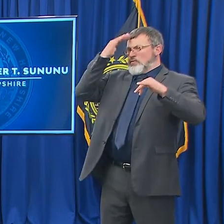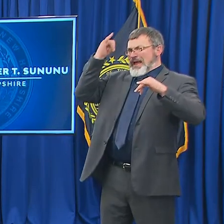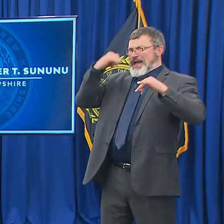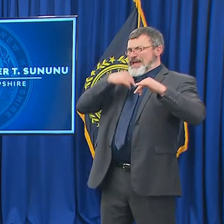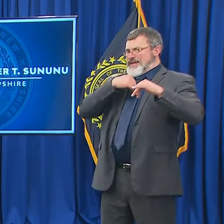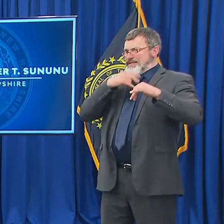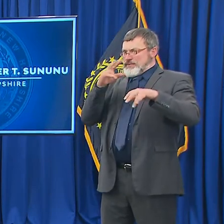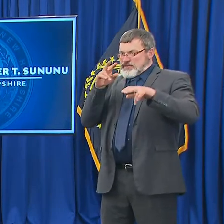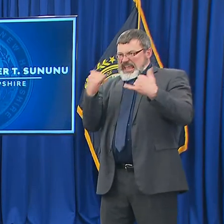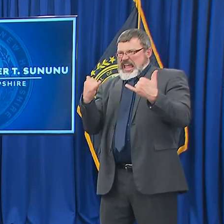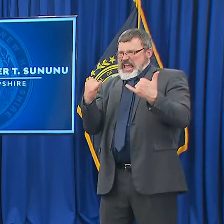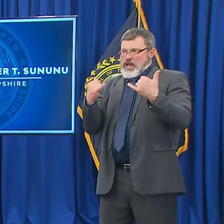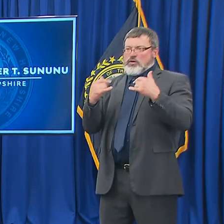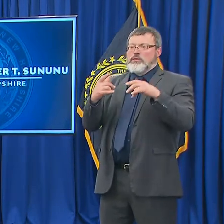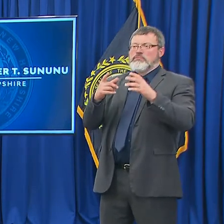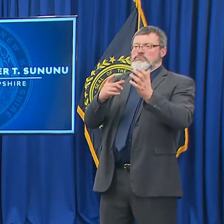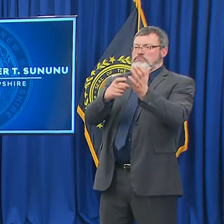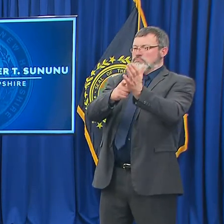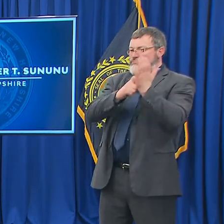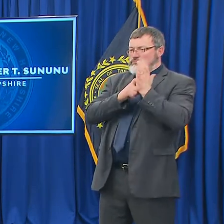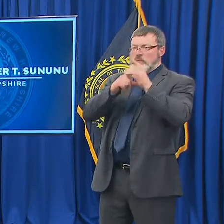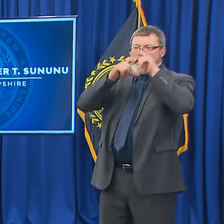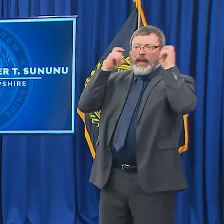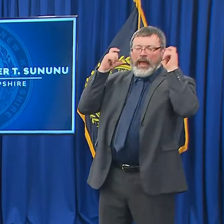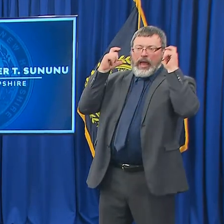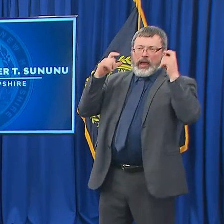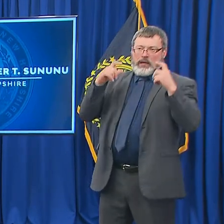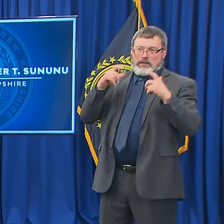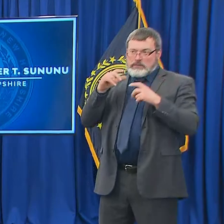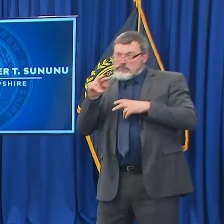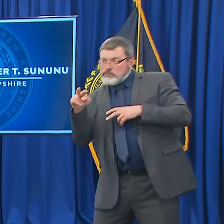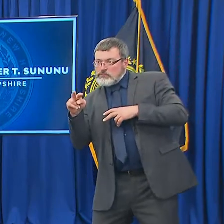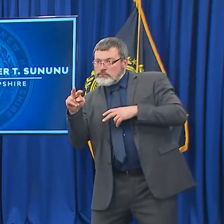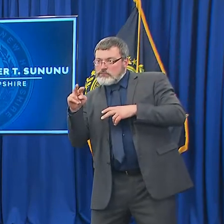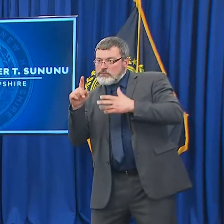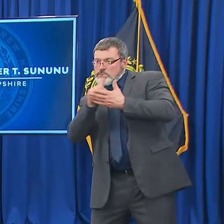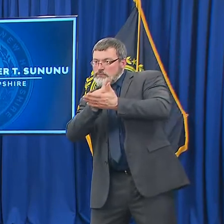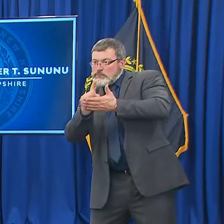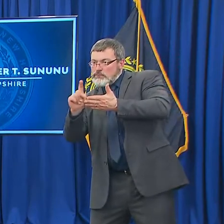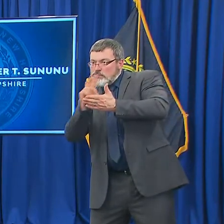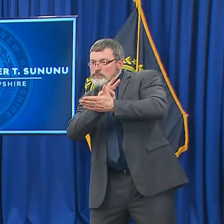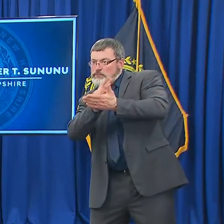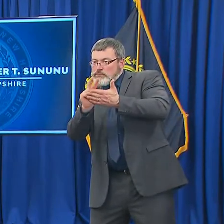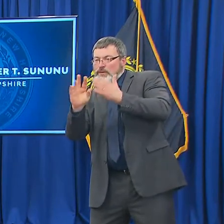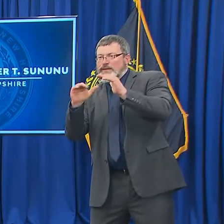I know that Coos County hospital has borrowed some staff from their local hospital they